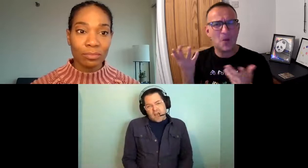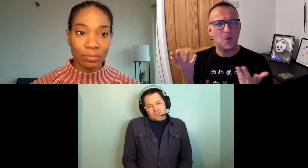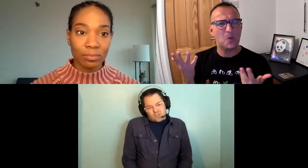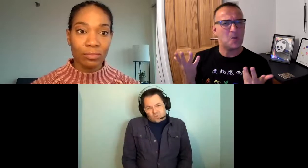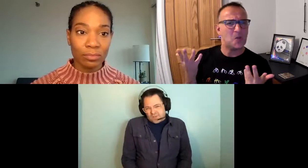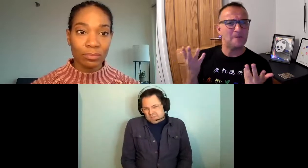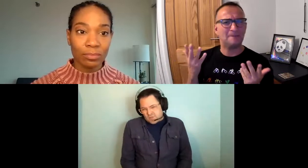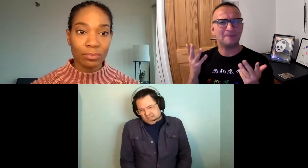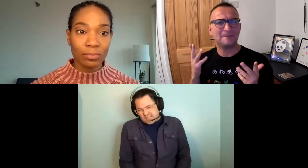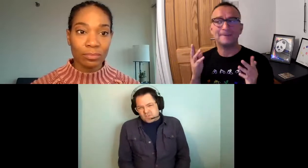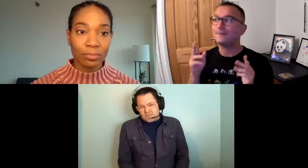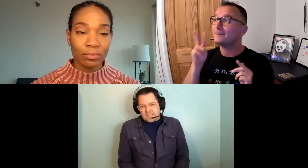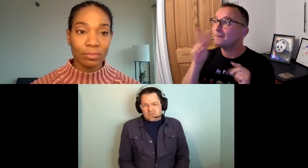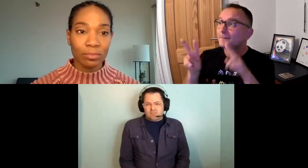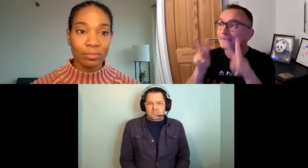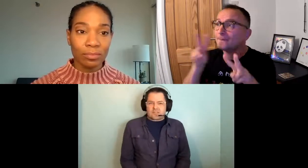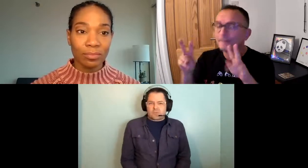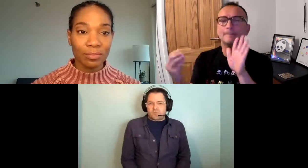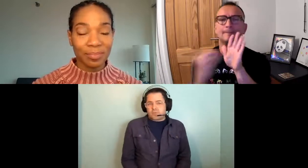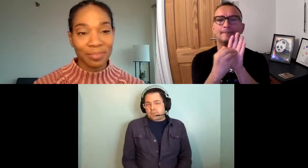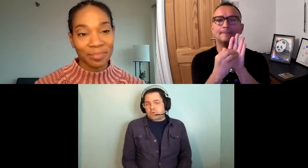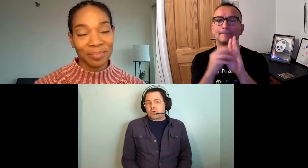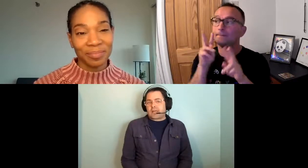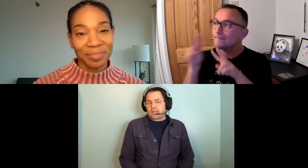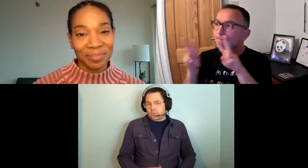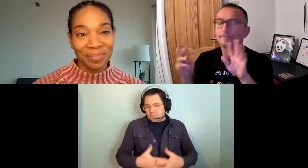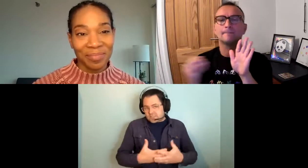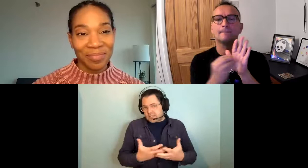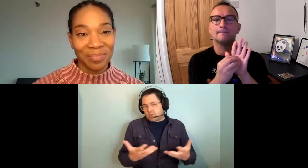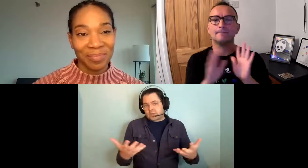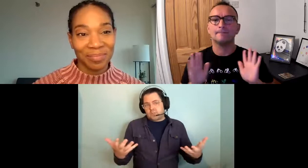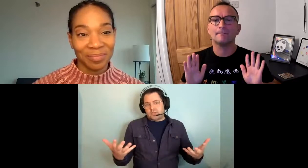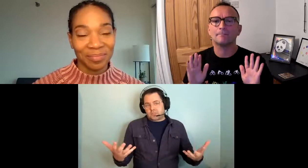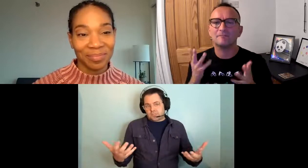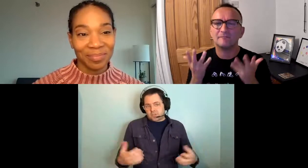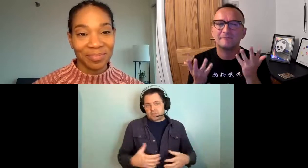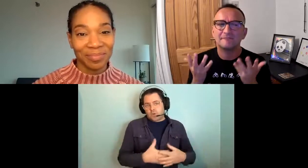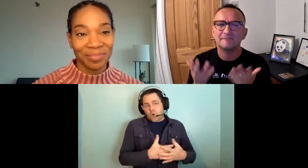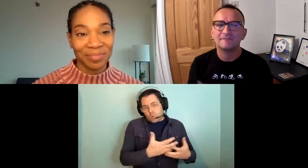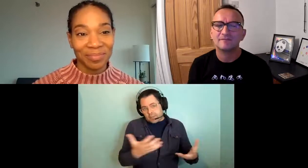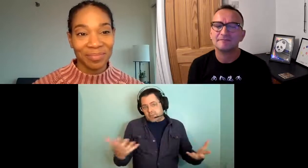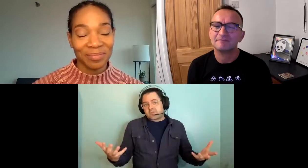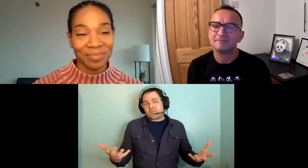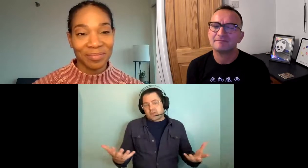are using and thinking of using those signs in our glossary, wondering what you think about that.